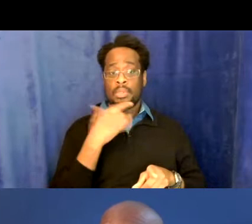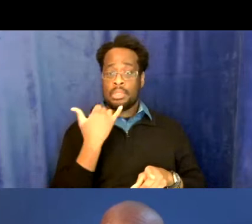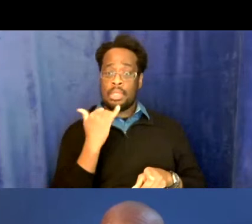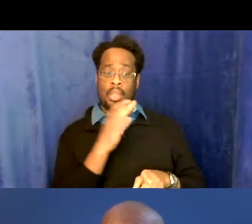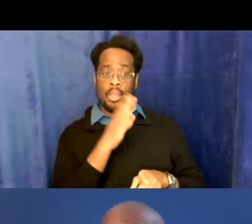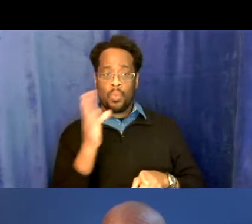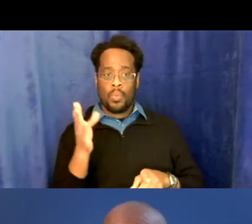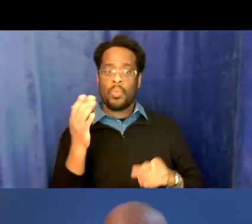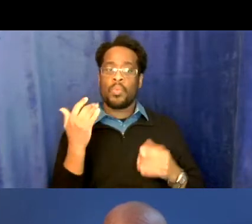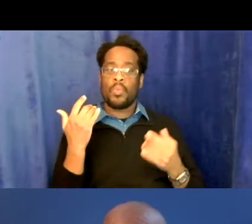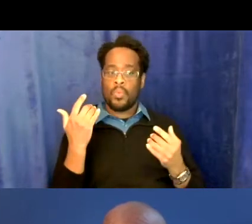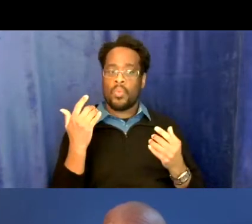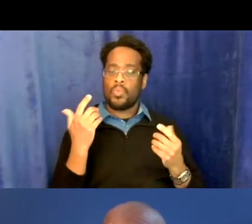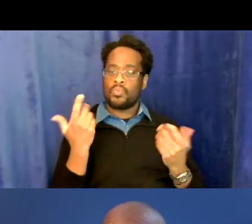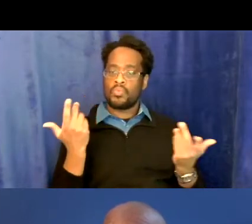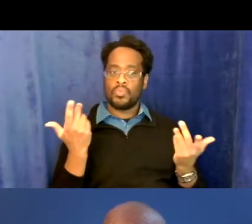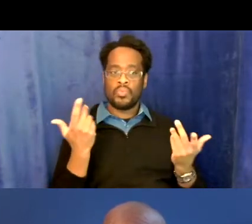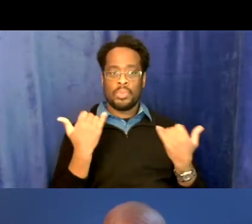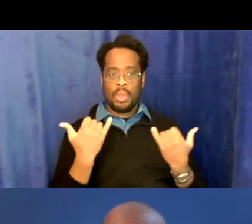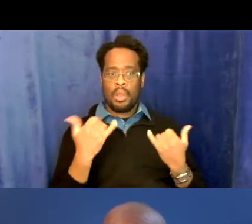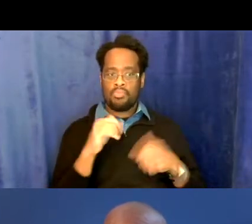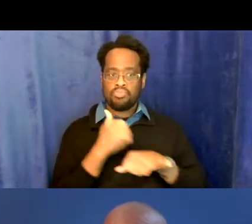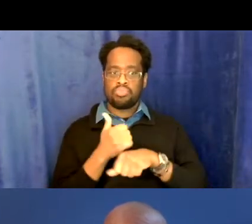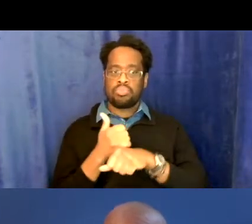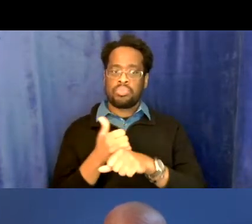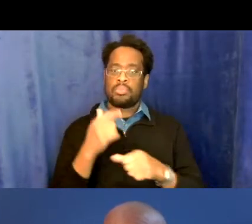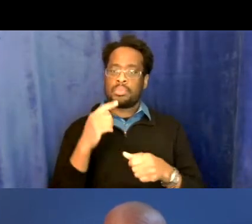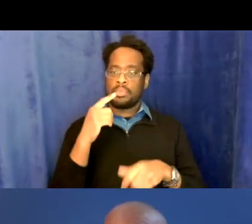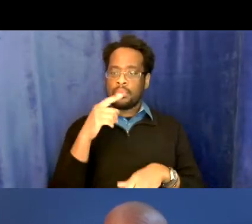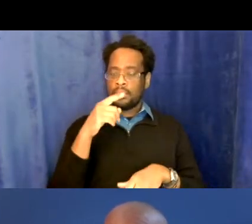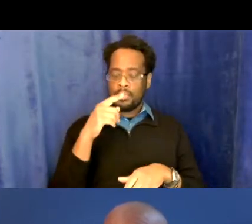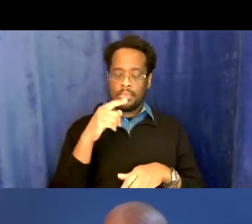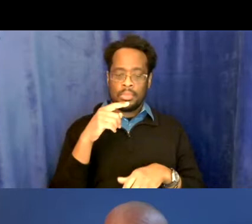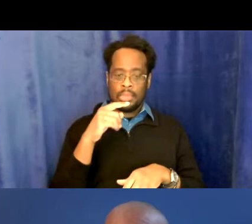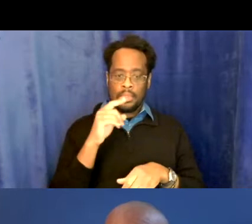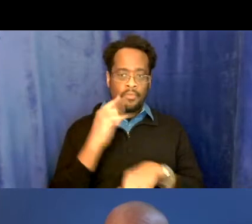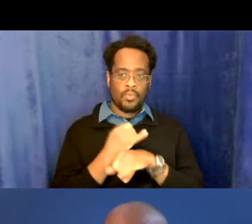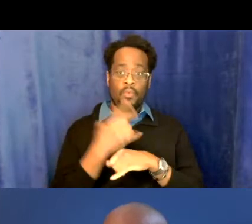residential schools on the right in this column. So but now more schools were being established--